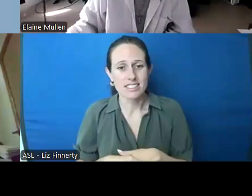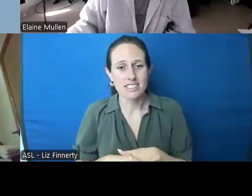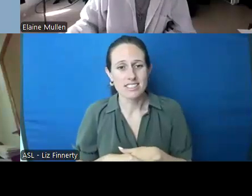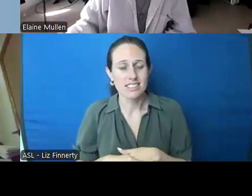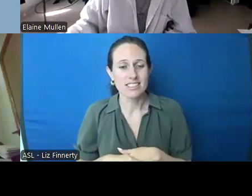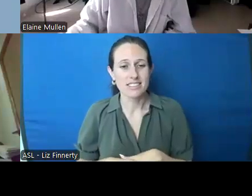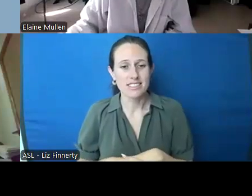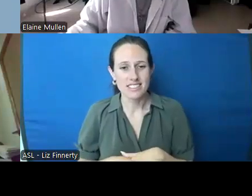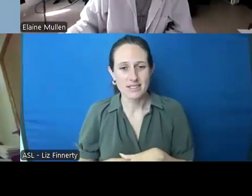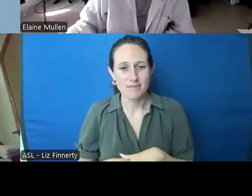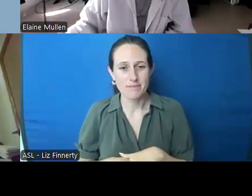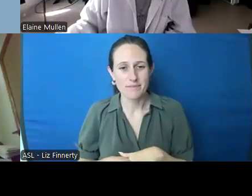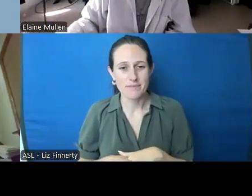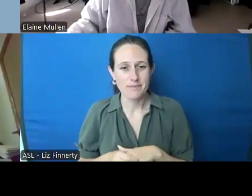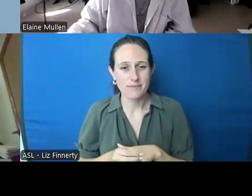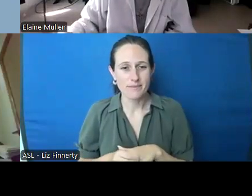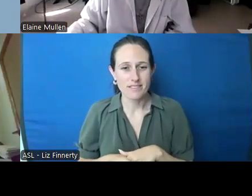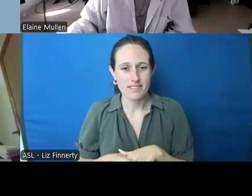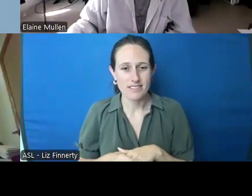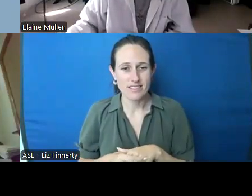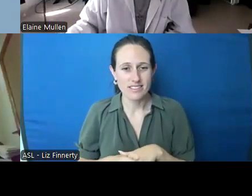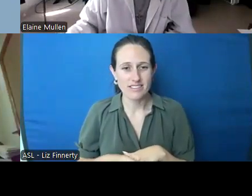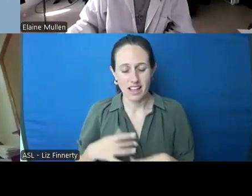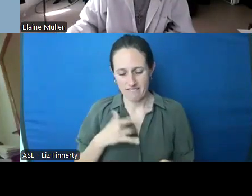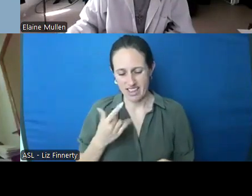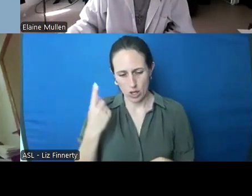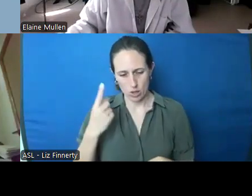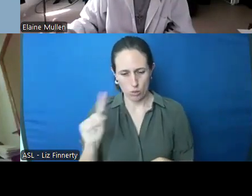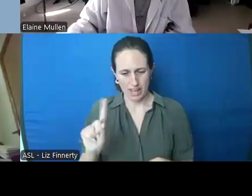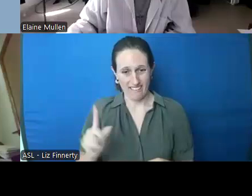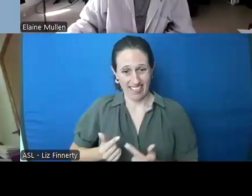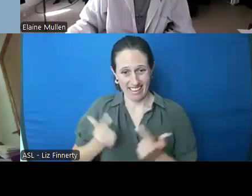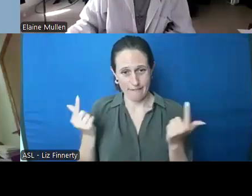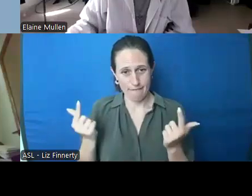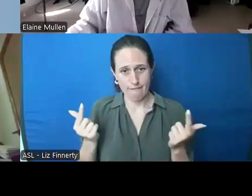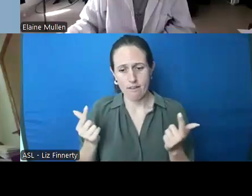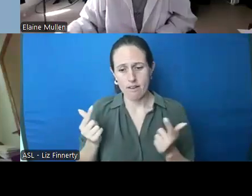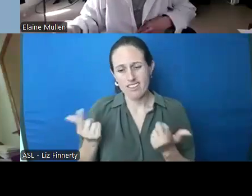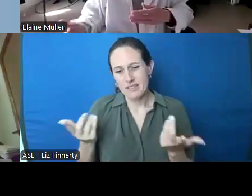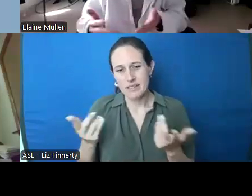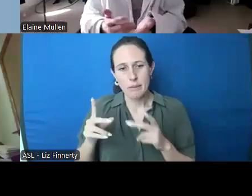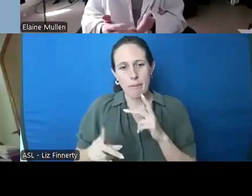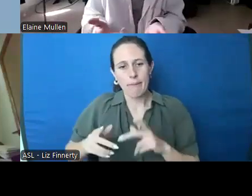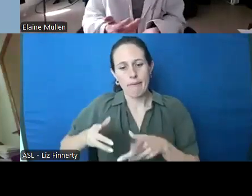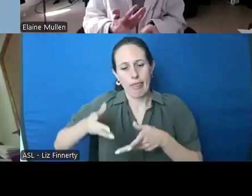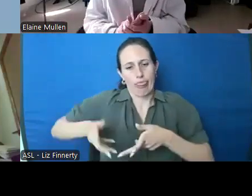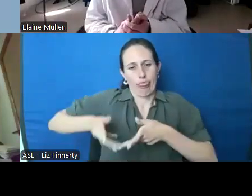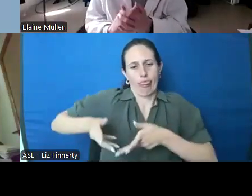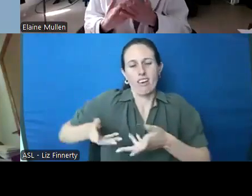the vendor here. It's kind of I've been left on my own